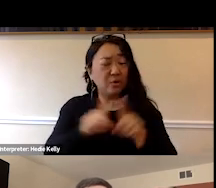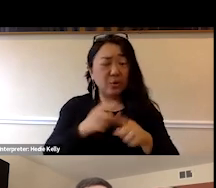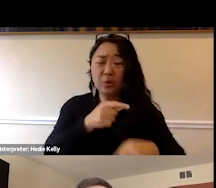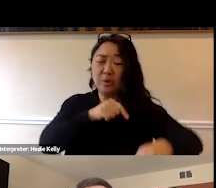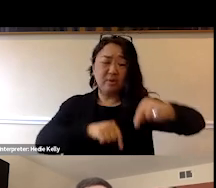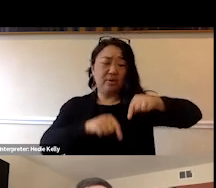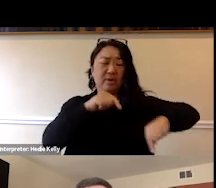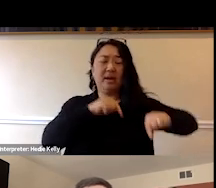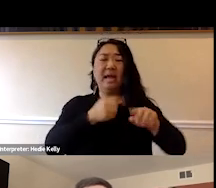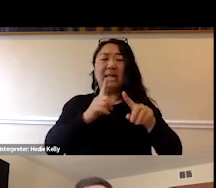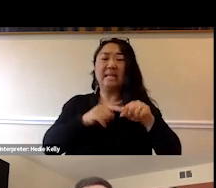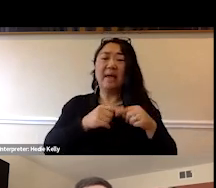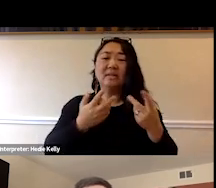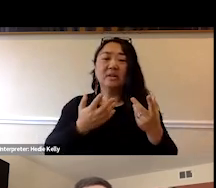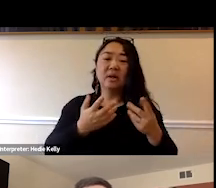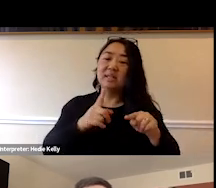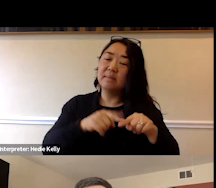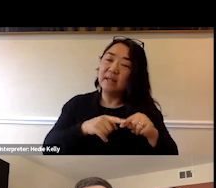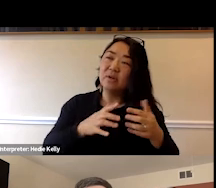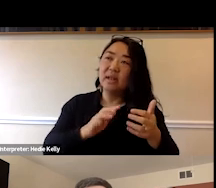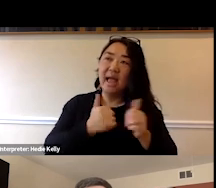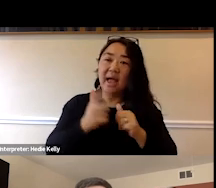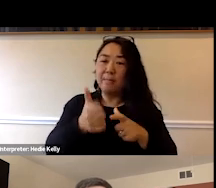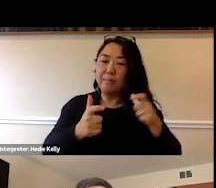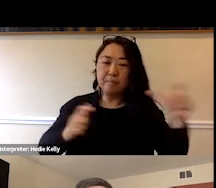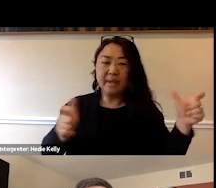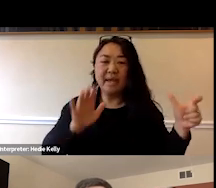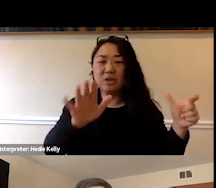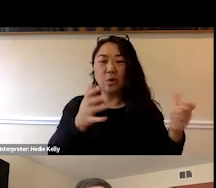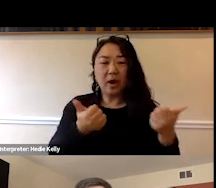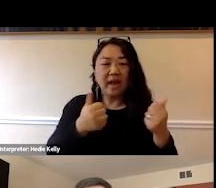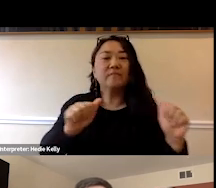It depends on how big of the effort is. I work mostly with marketing